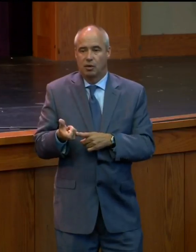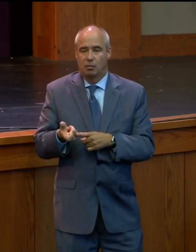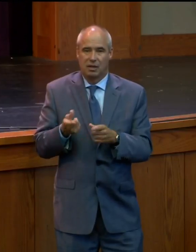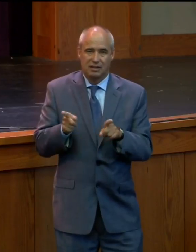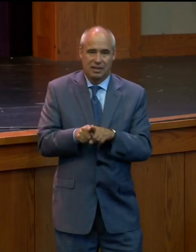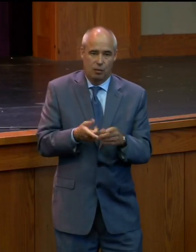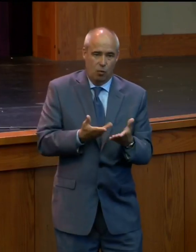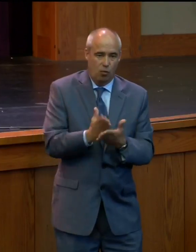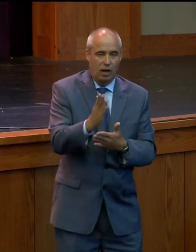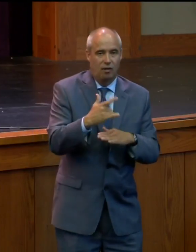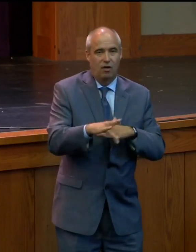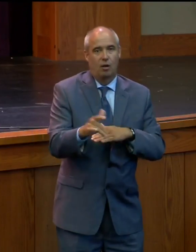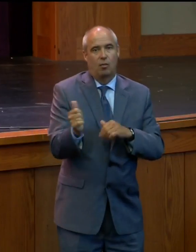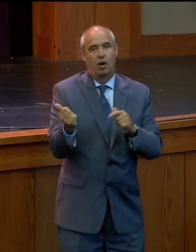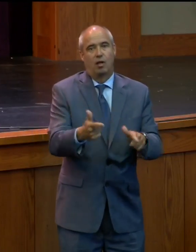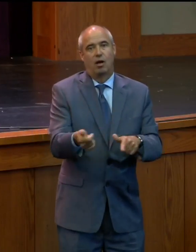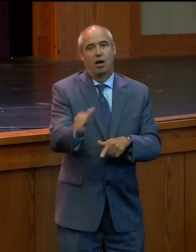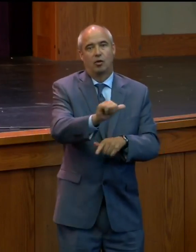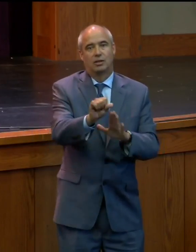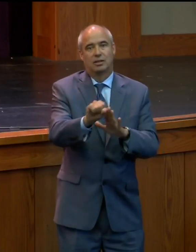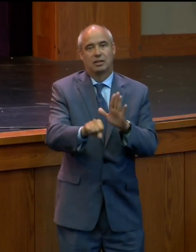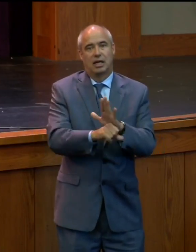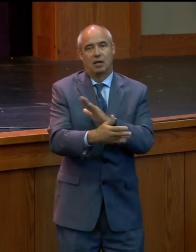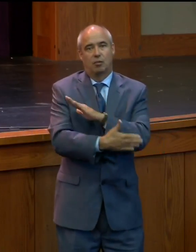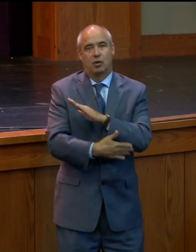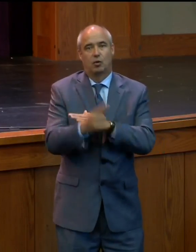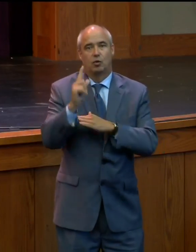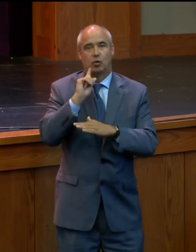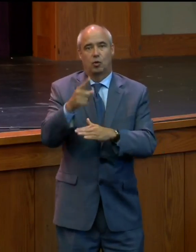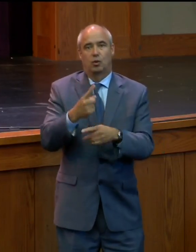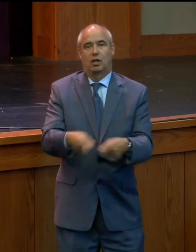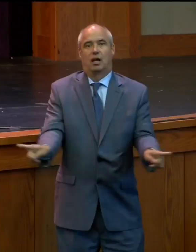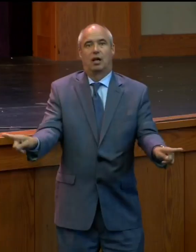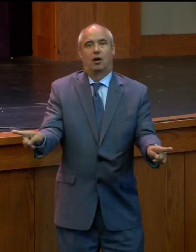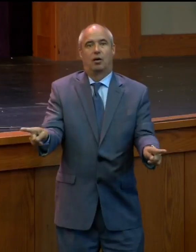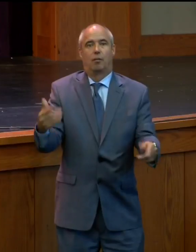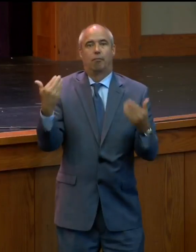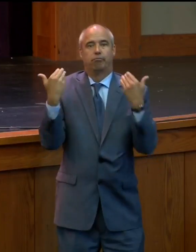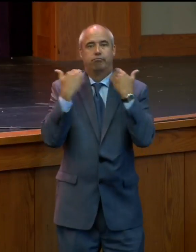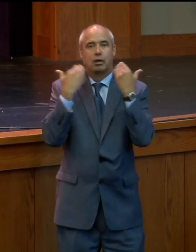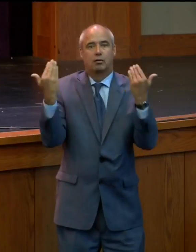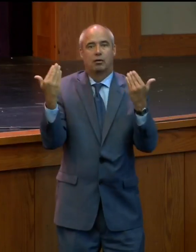OTHER STATE IN THIS COUNTRY TO DECLARE BANKRUPTCY, AND TO FORCE